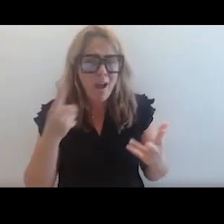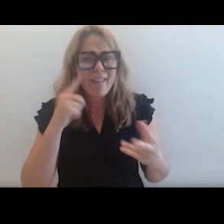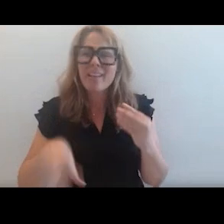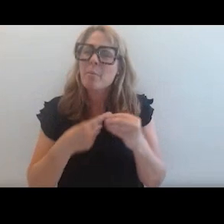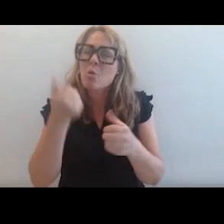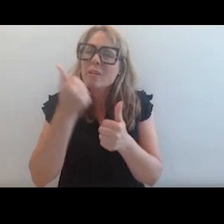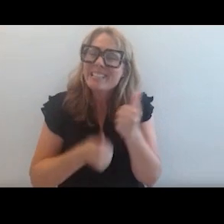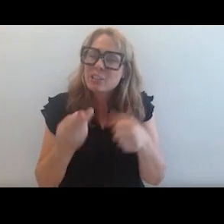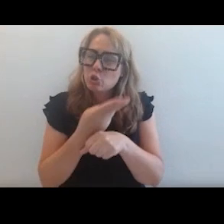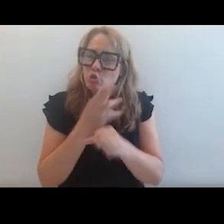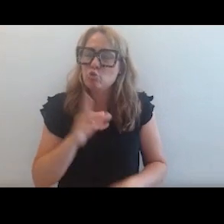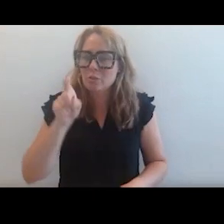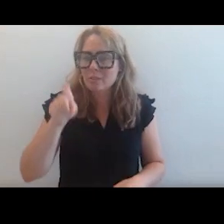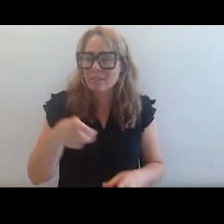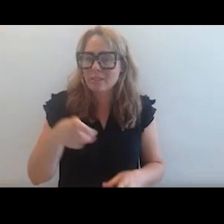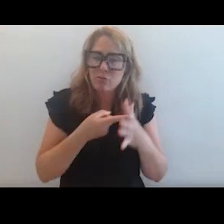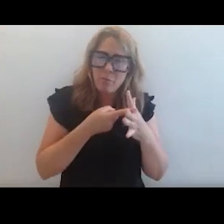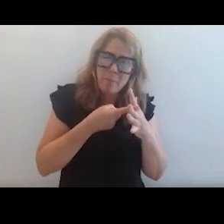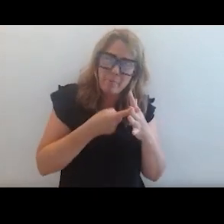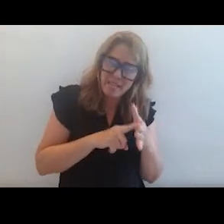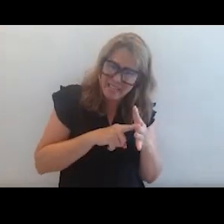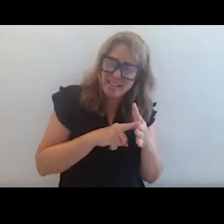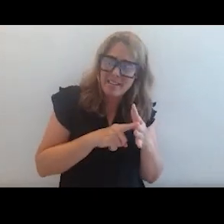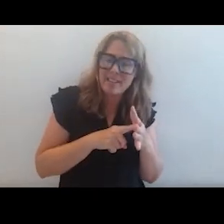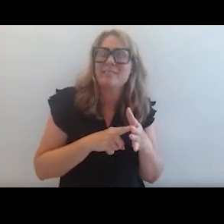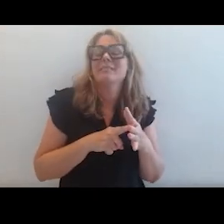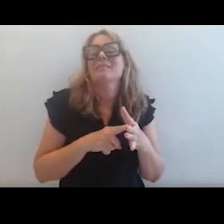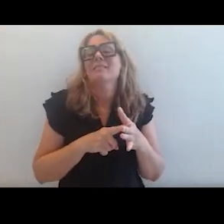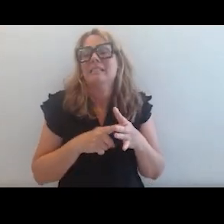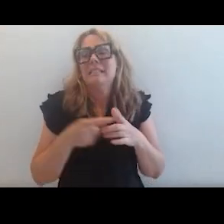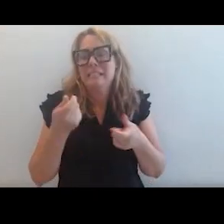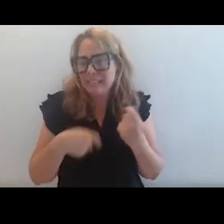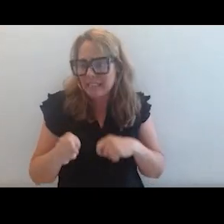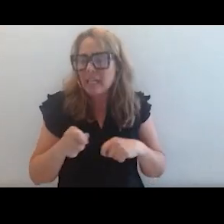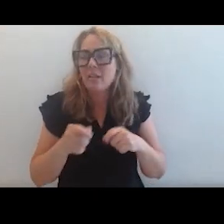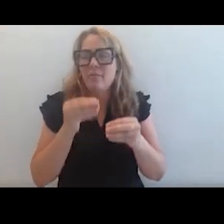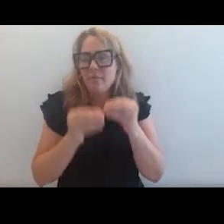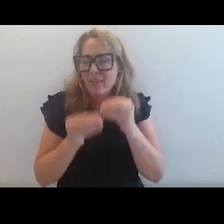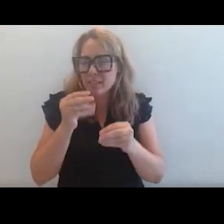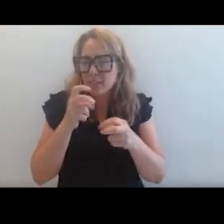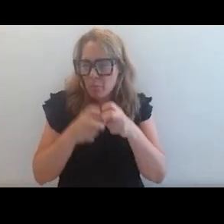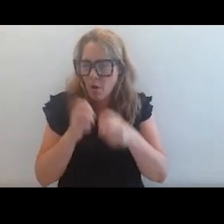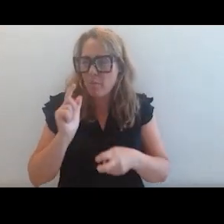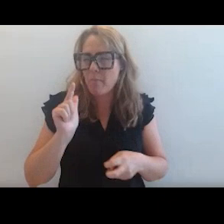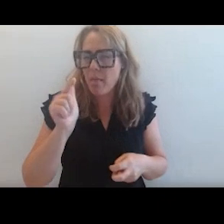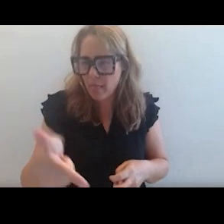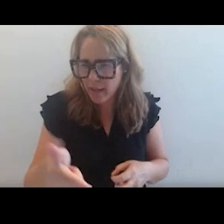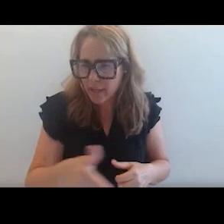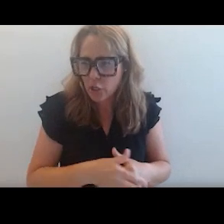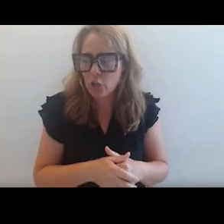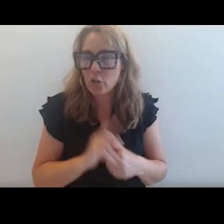needs from the very beginning rather than trying to fix problems later. When selecting a platform